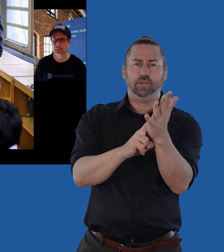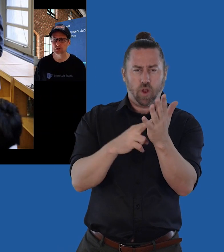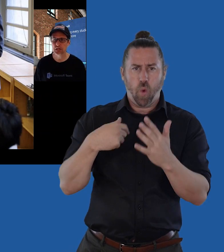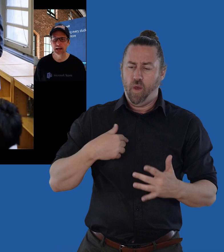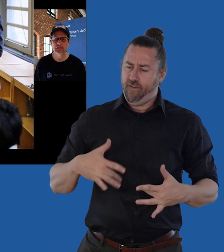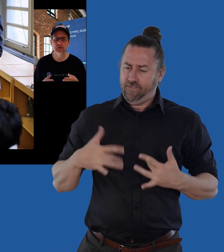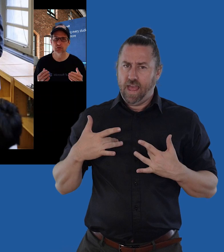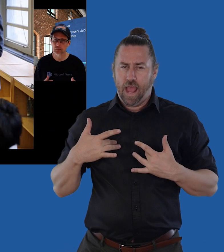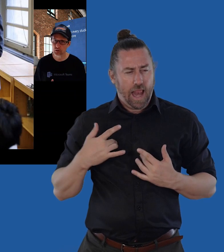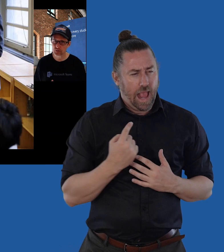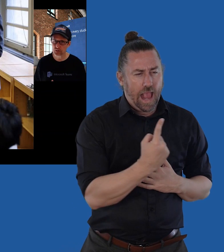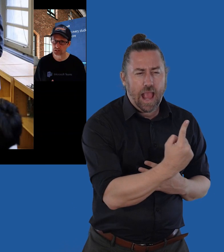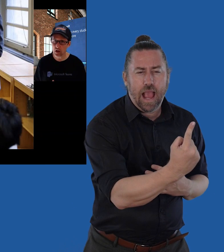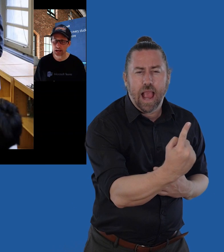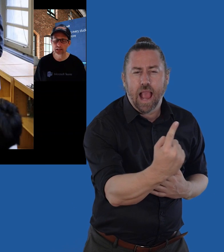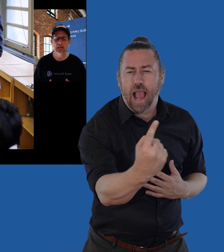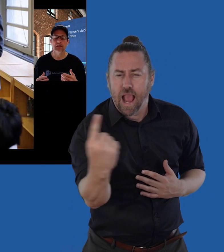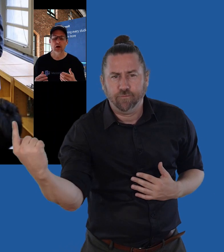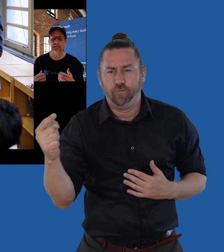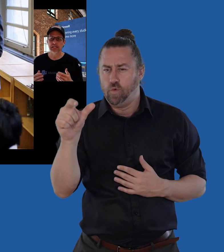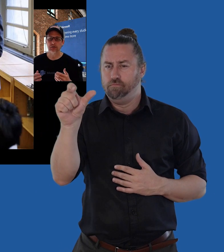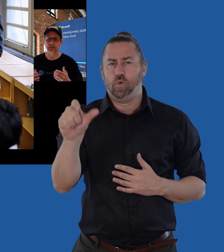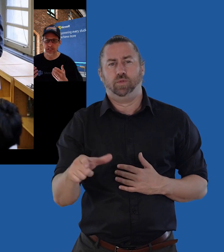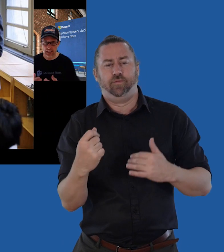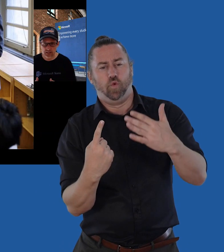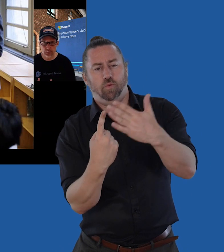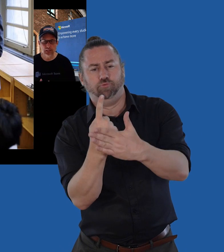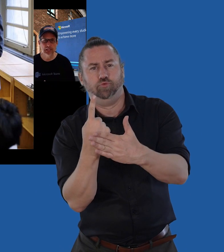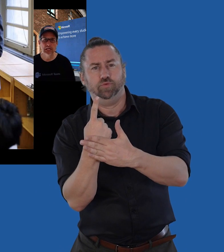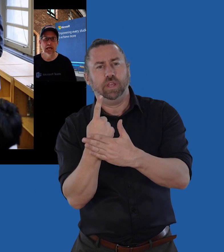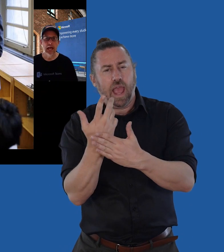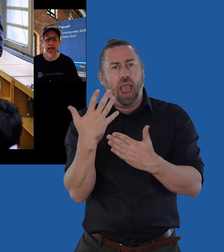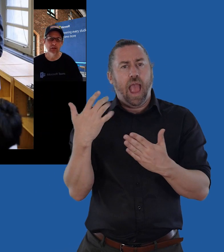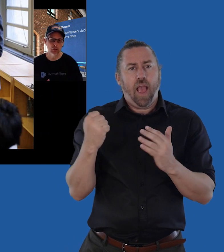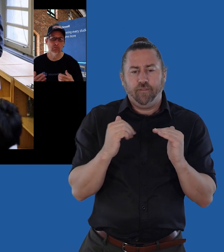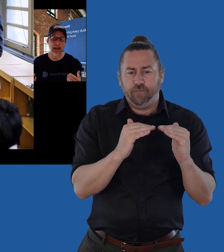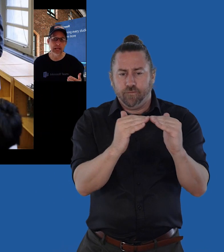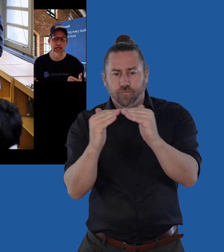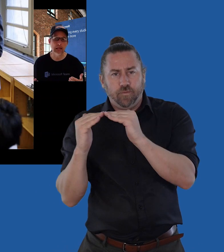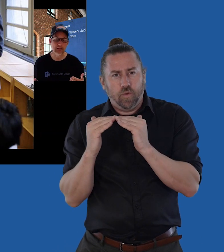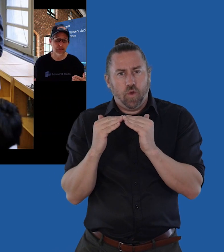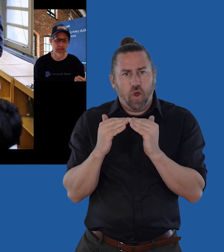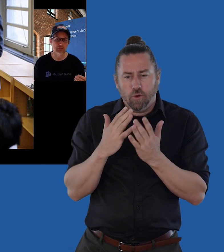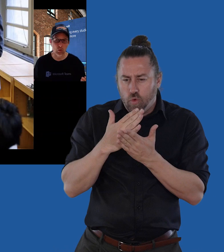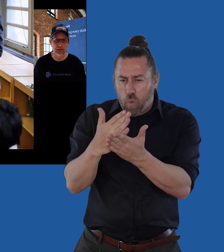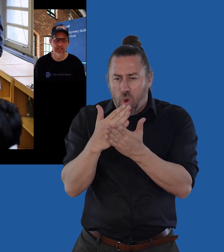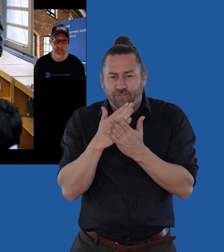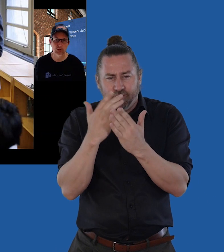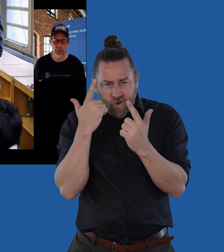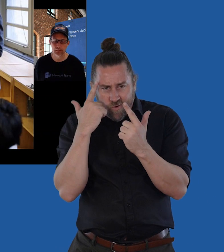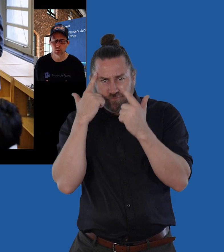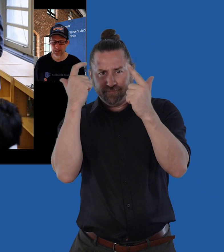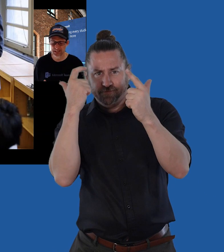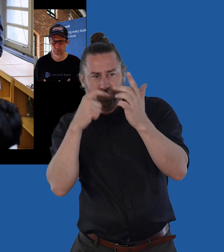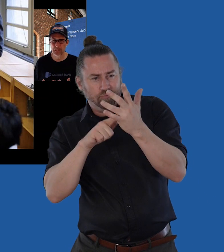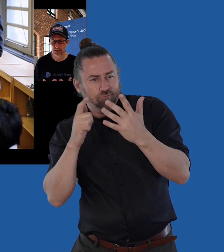So, the idea of universal design, the idea of accessibility and, you know, making things more accessible to people is something